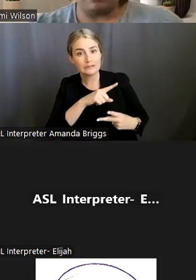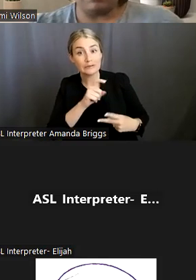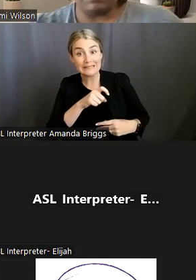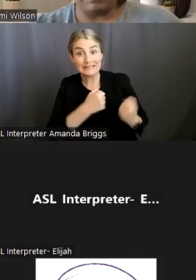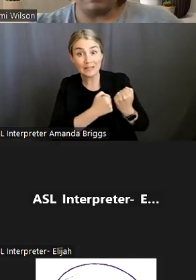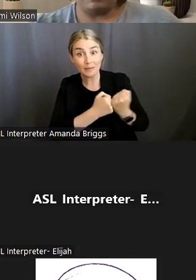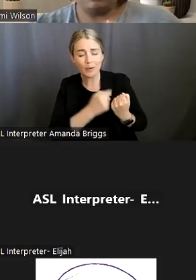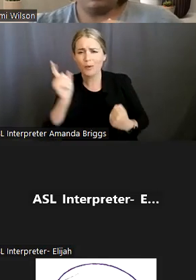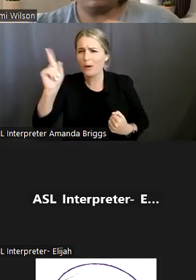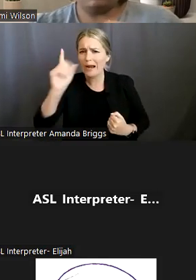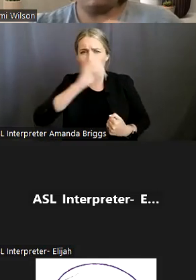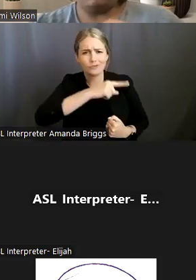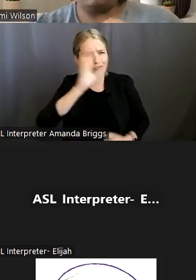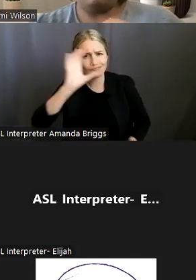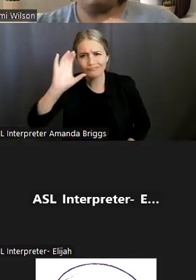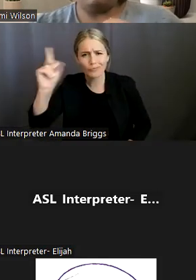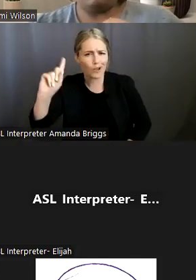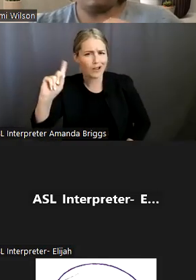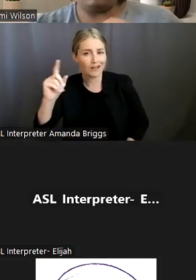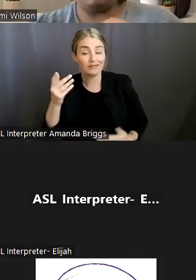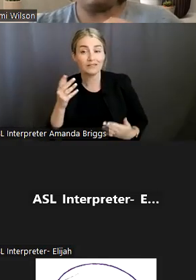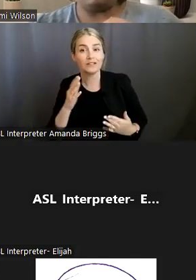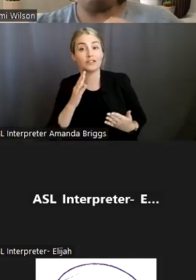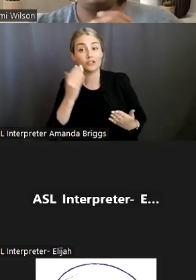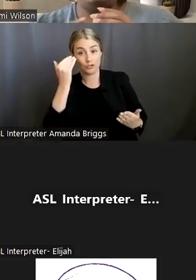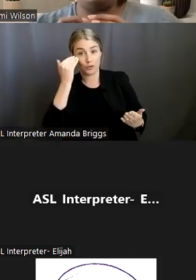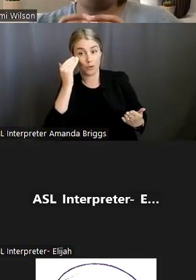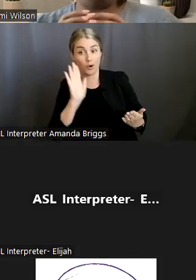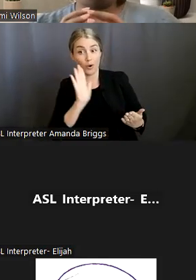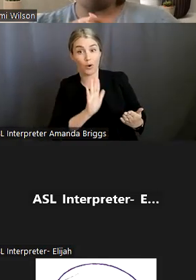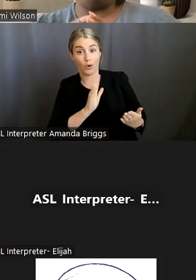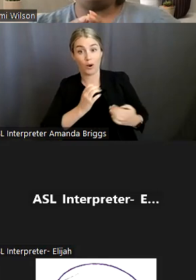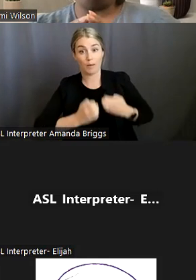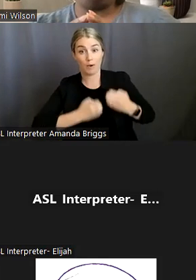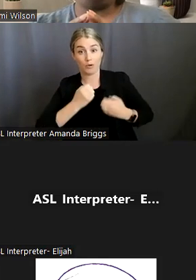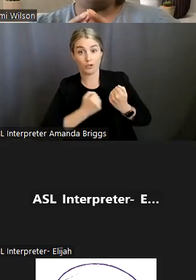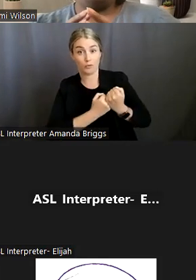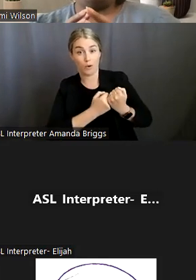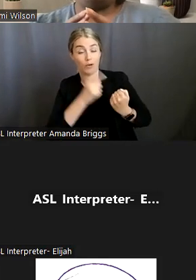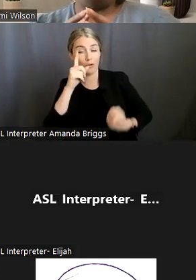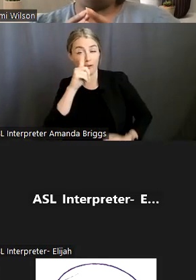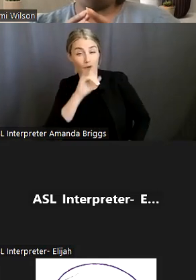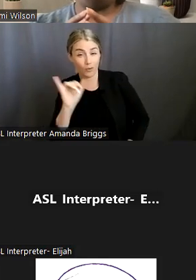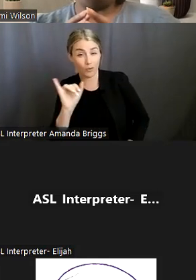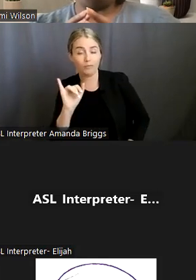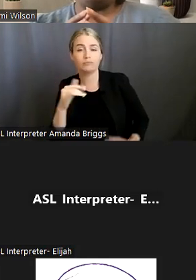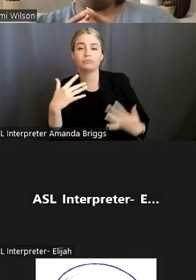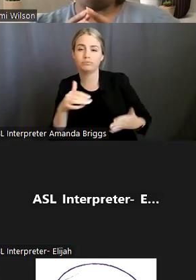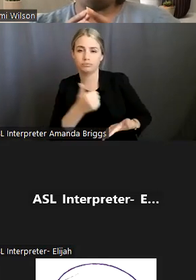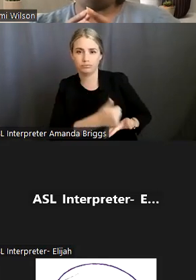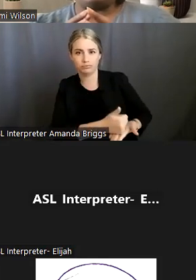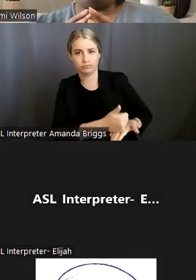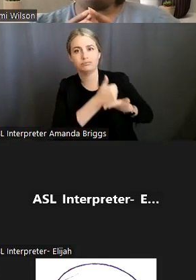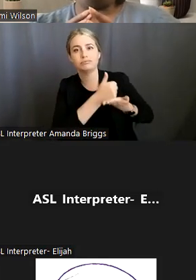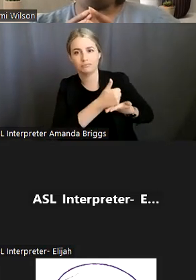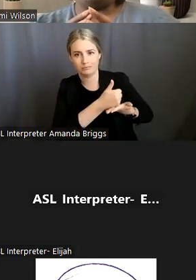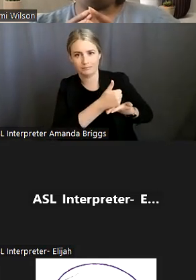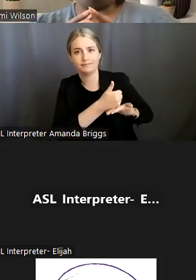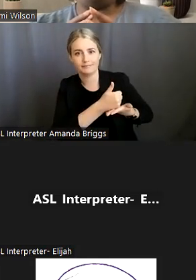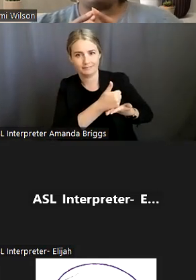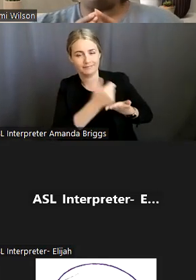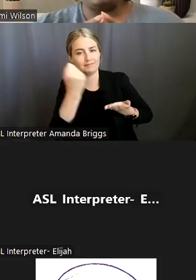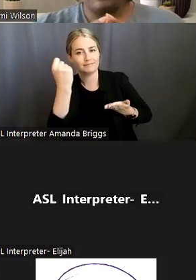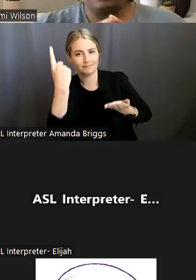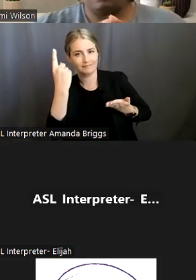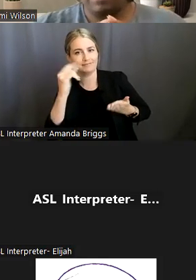looks like, can be extremely helpful. That way you can open up conversation